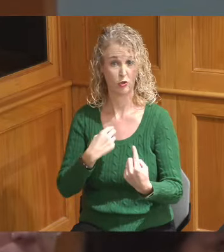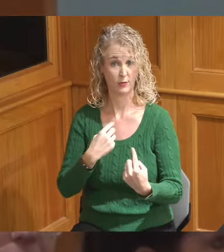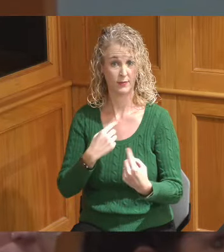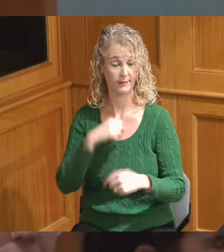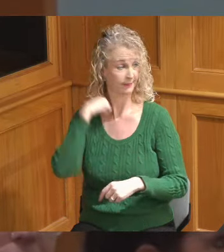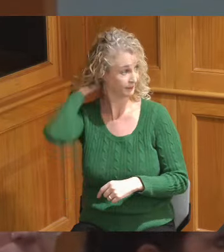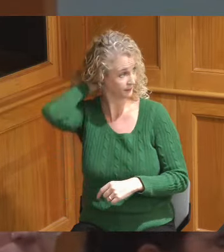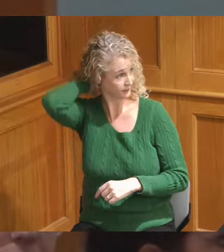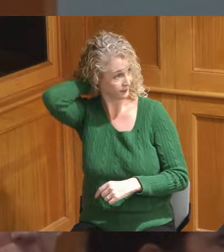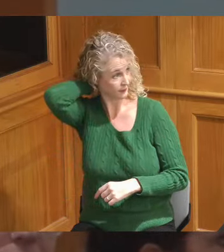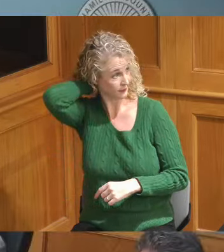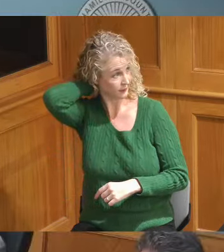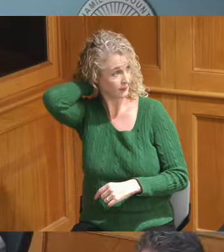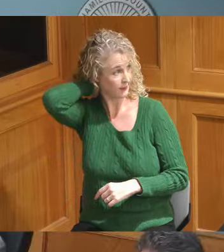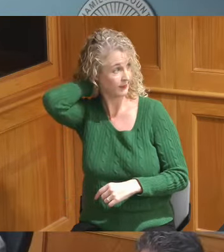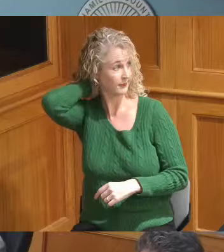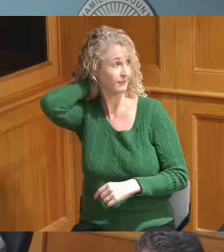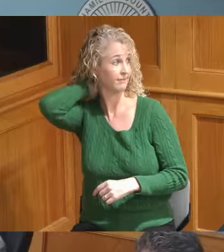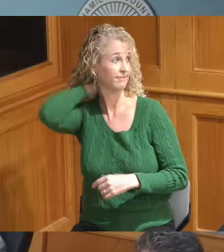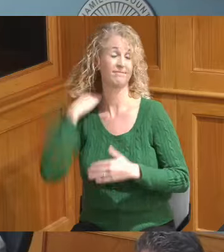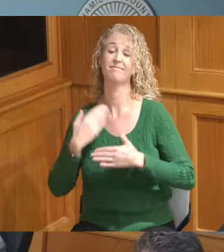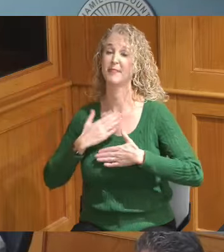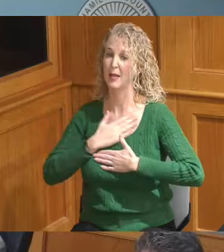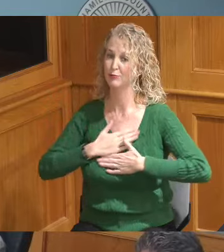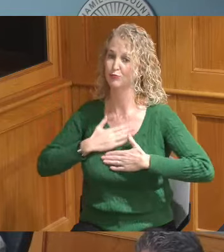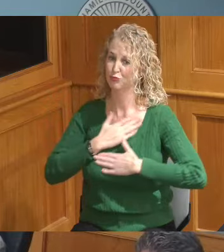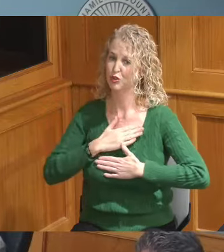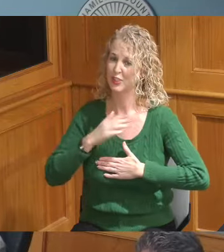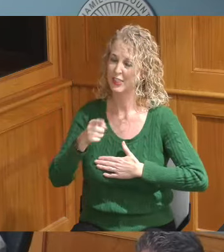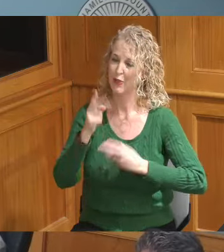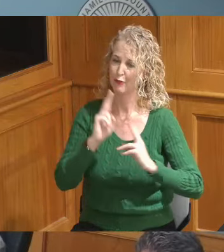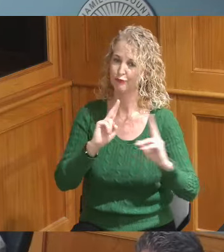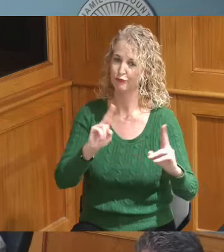Thank you. And thank you for recognizing the employees that were out there in the snow and the